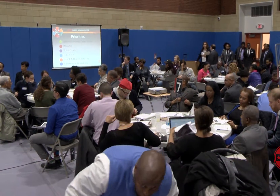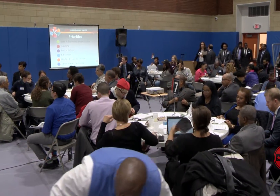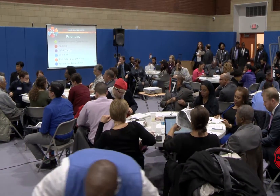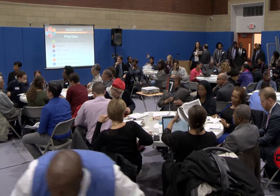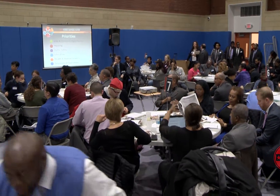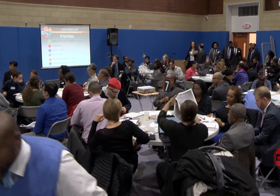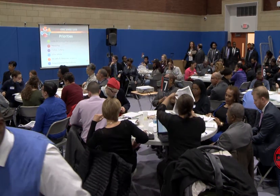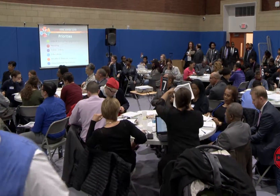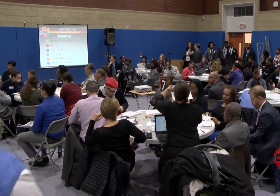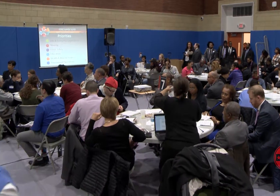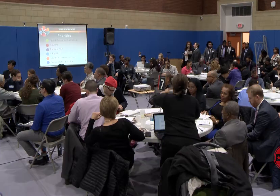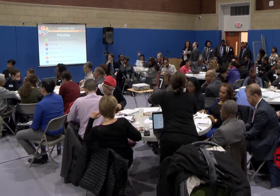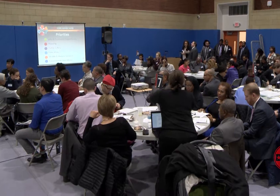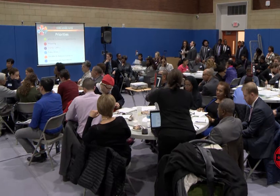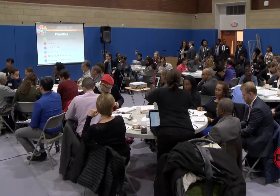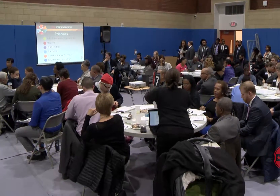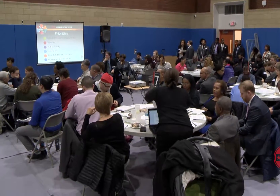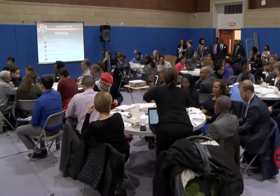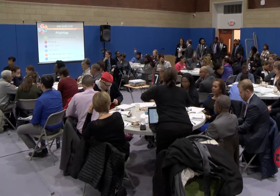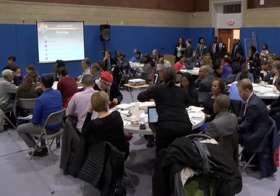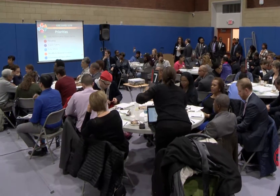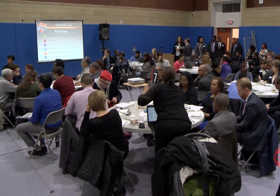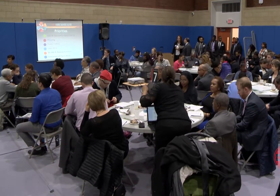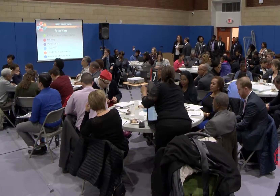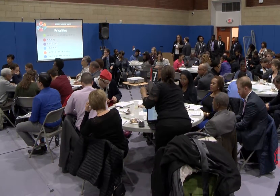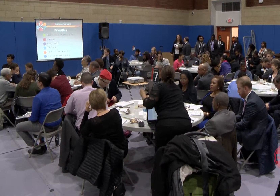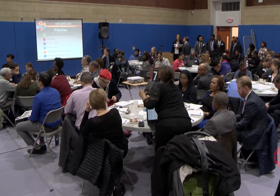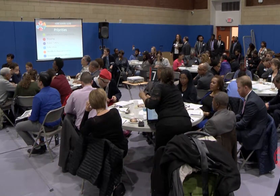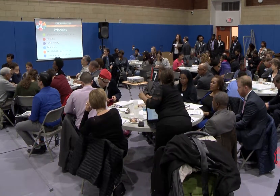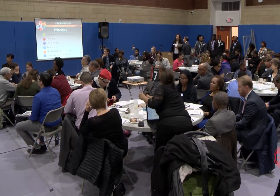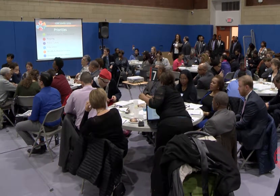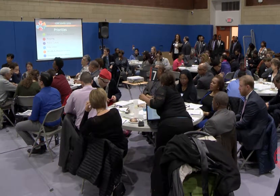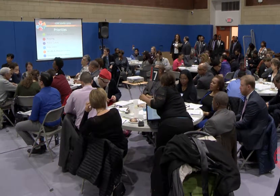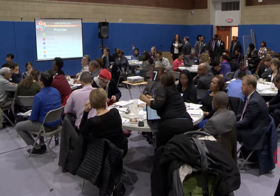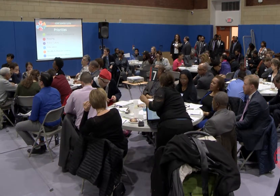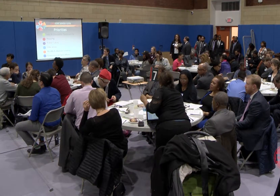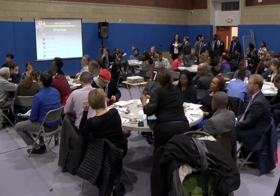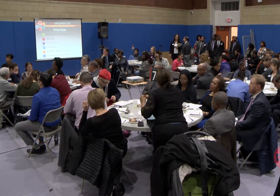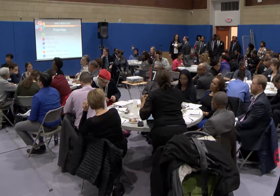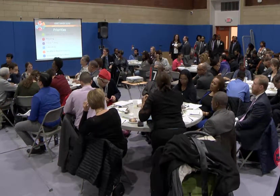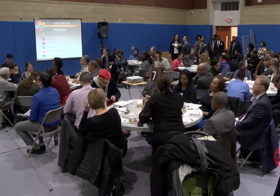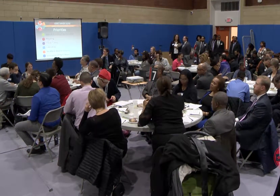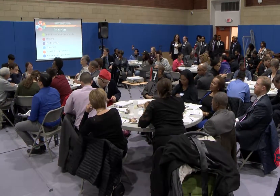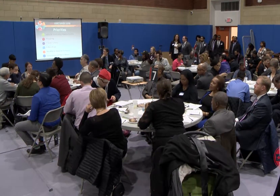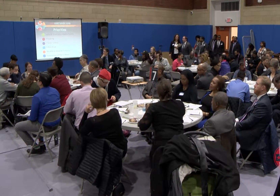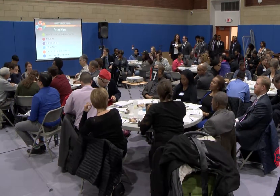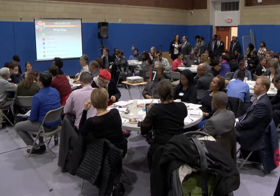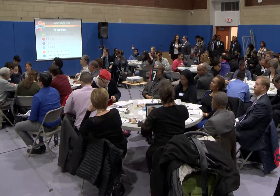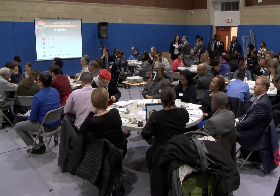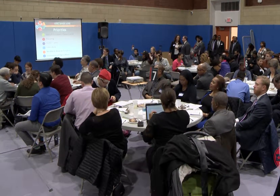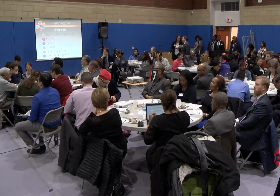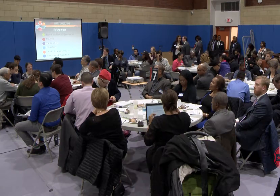AND AFTER YOU ALL HAD A CHANCE TO TALK WE WILL COME BACK TOGETHER AS A GROUP TO COMPARE NOTES. SOUNDS LIKE A PLAN? IT IS GOING TO BE FUN, RIGHT?